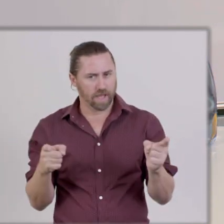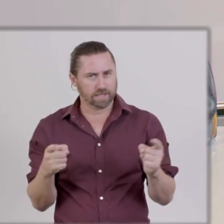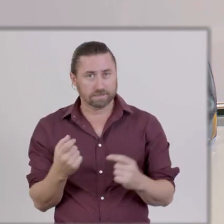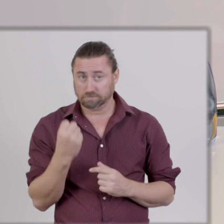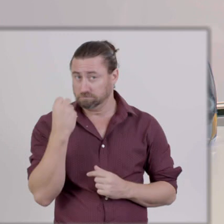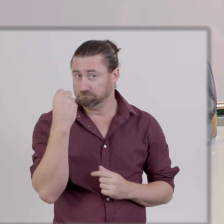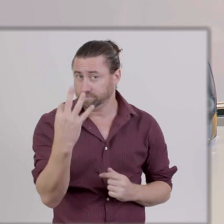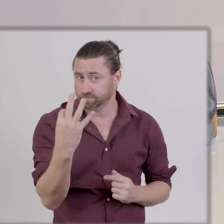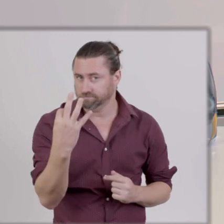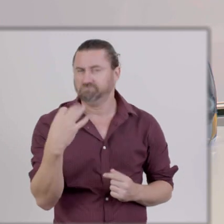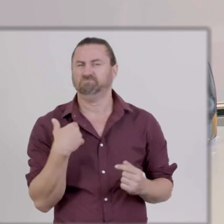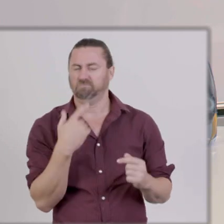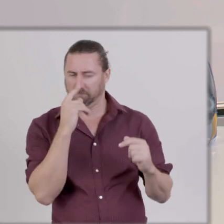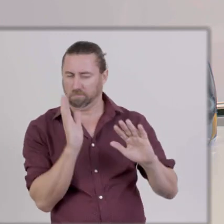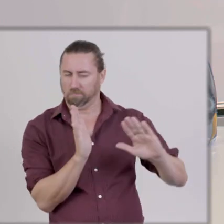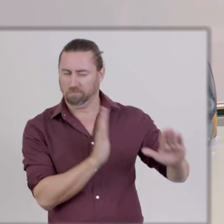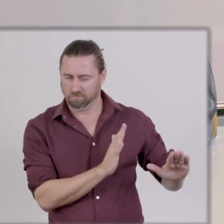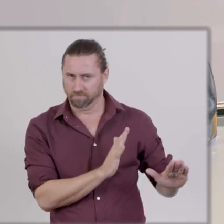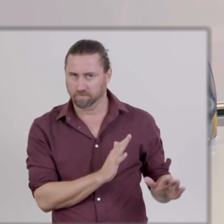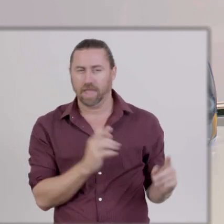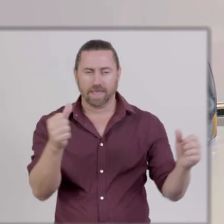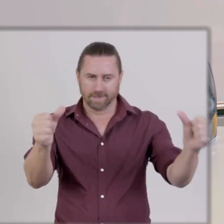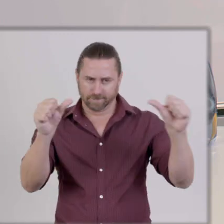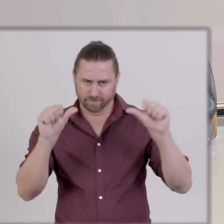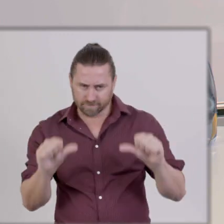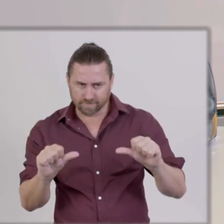Well, there are no brackets, so we don't have to worry about that rule.